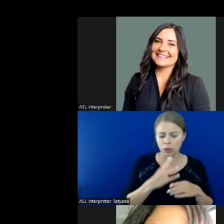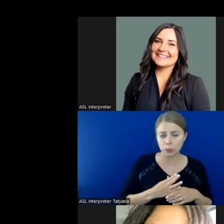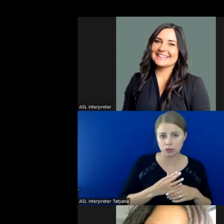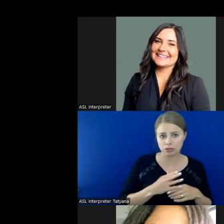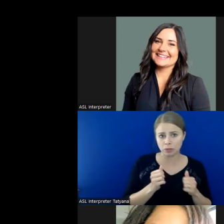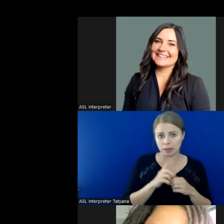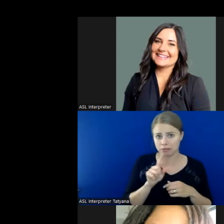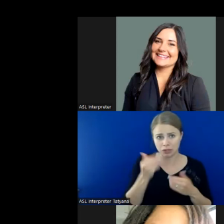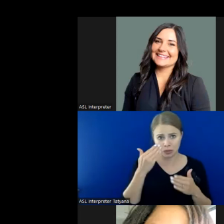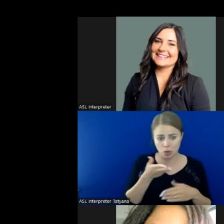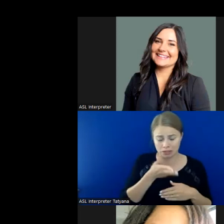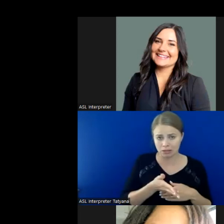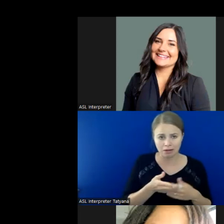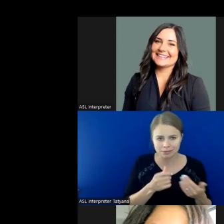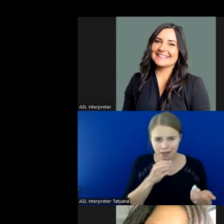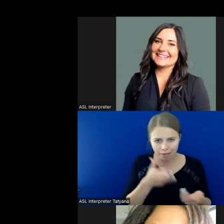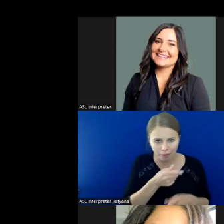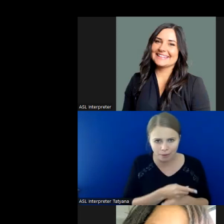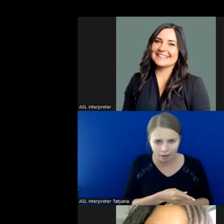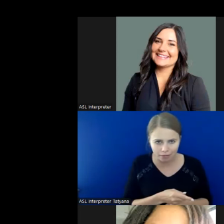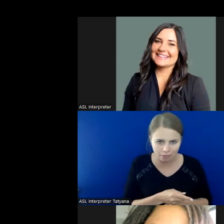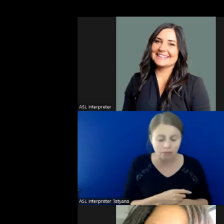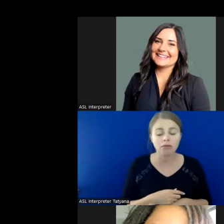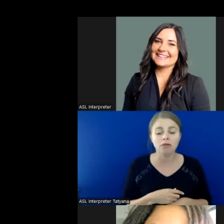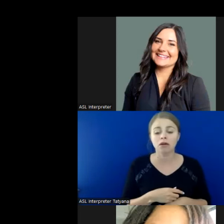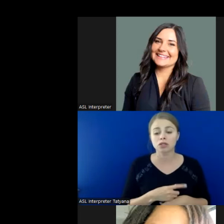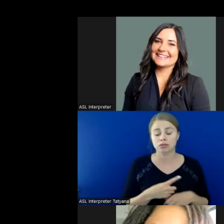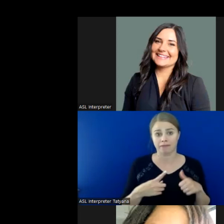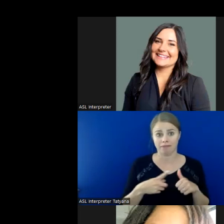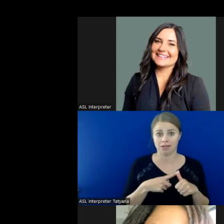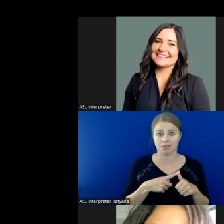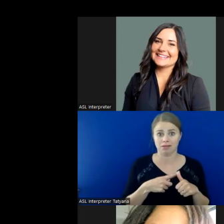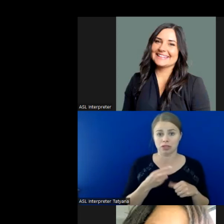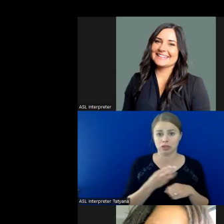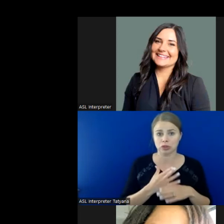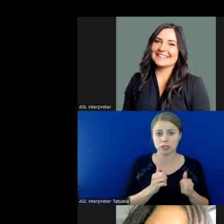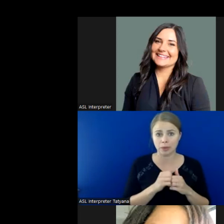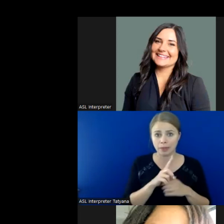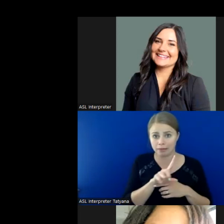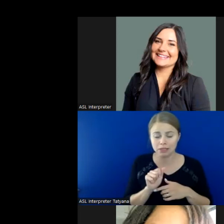does it really exist, right? So, first and foremost, users with disabilities need an intuitive,